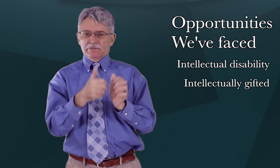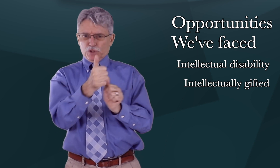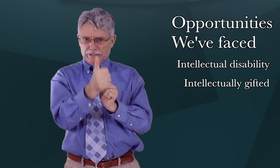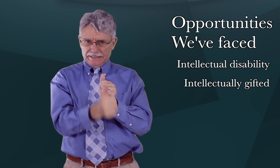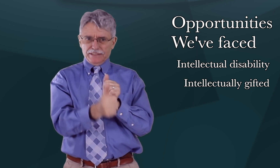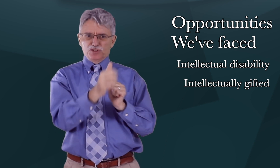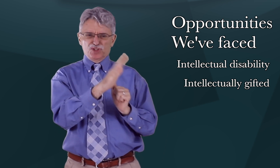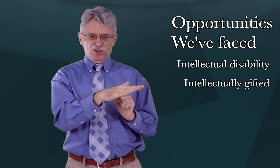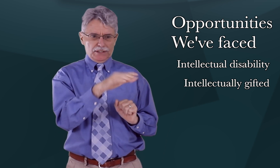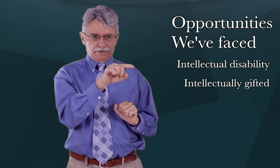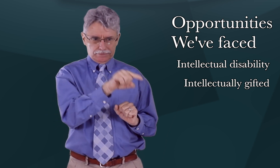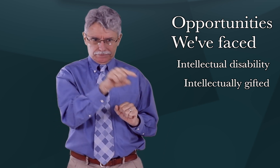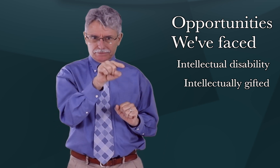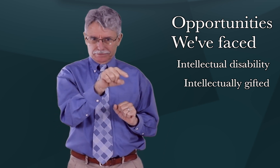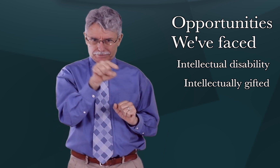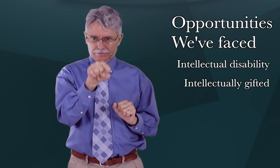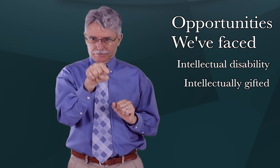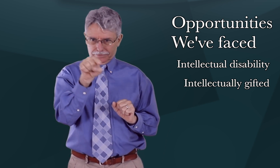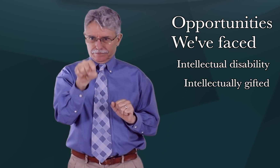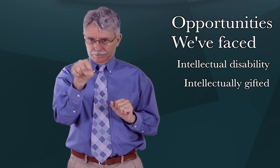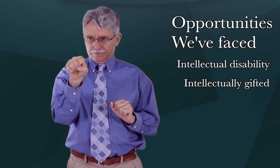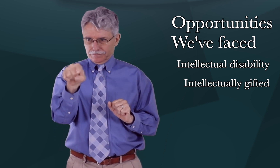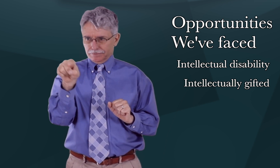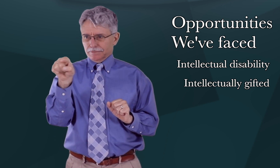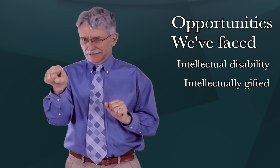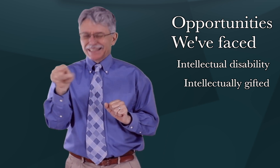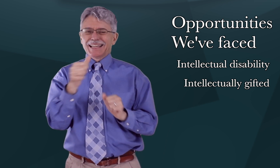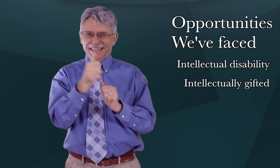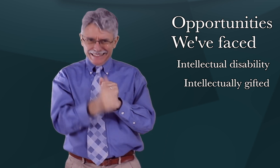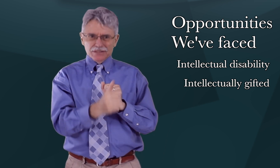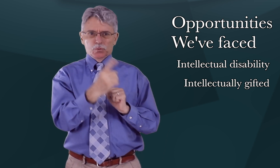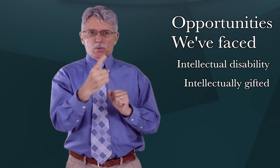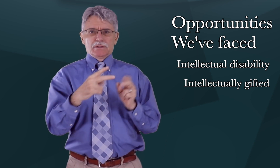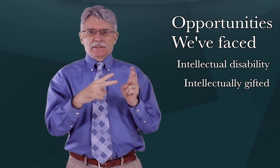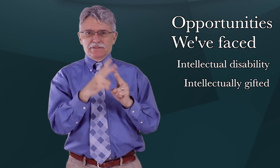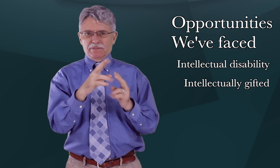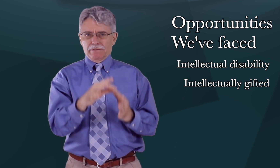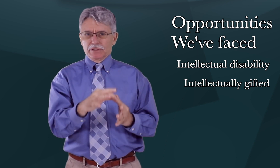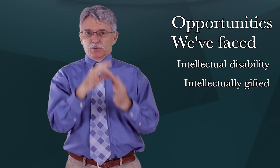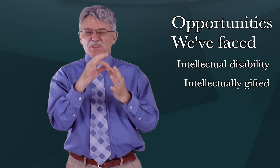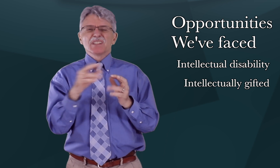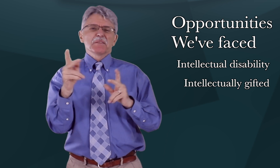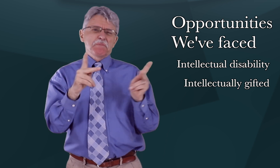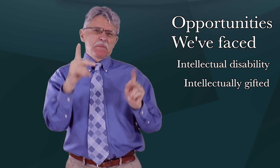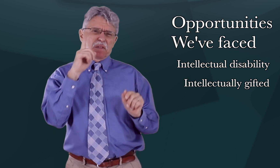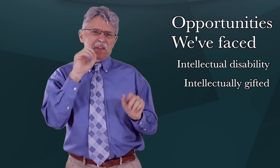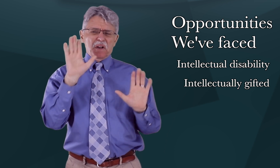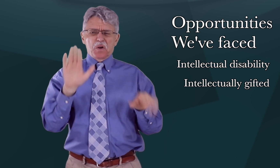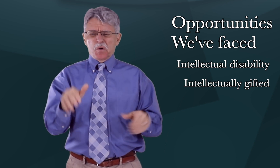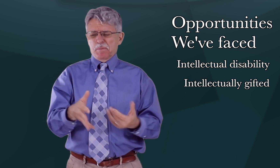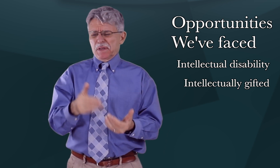it just means that each of our six children -- each of them is very unique.